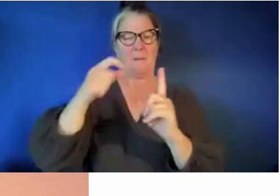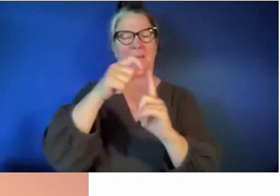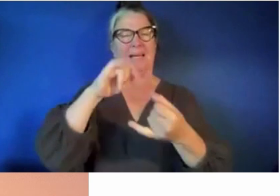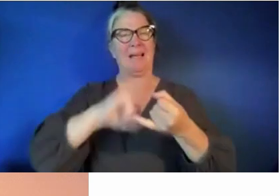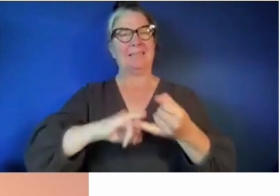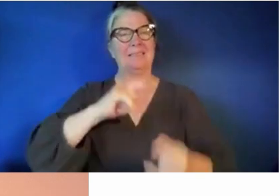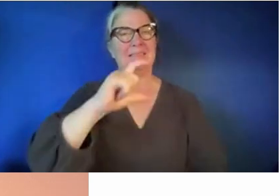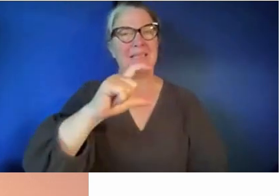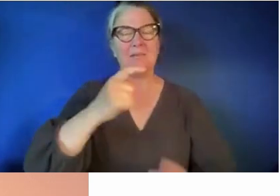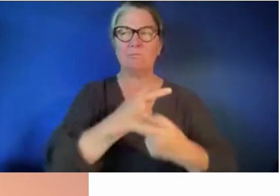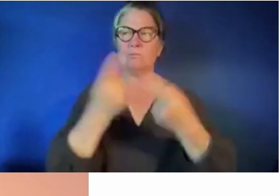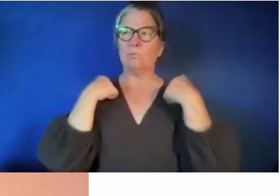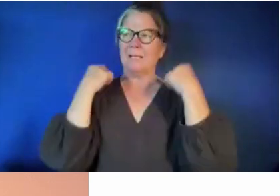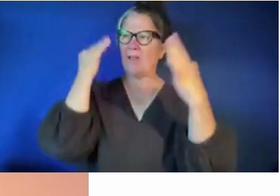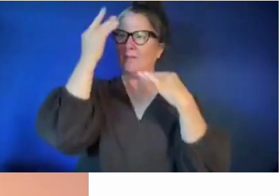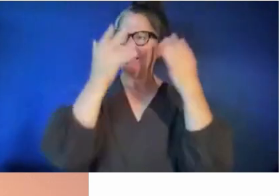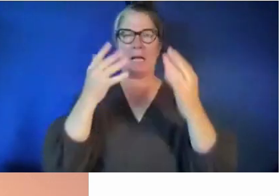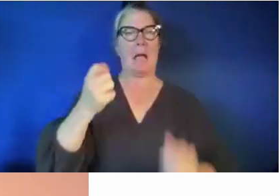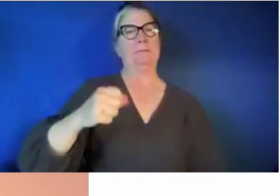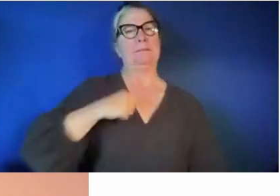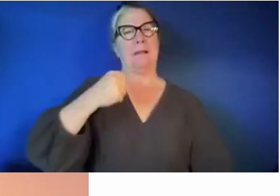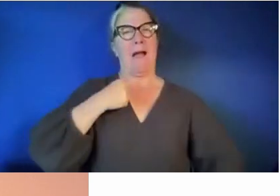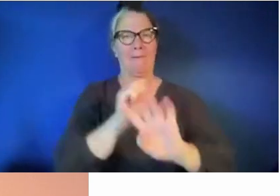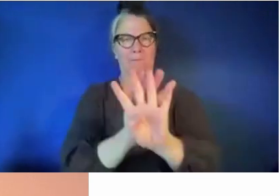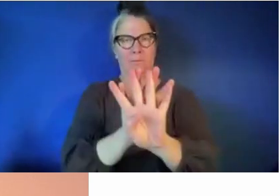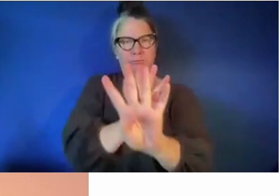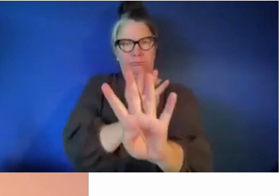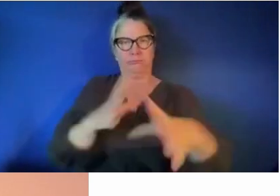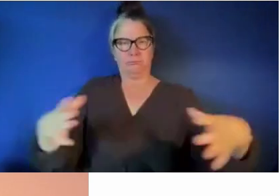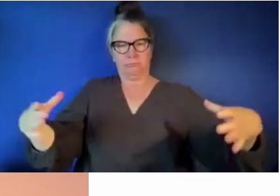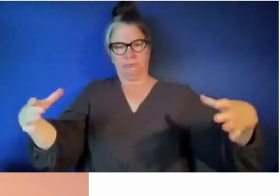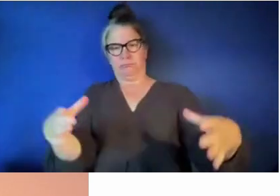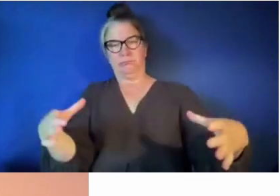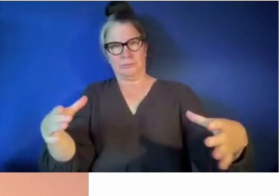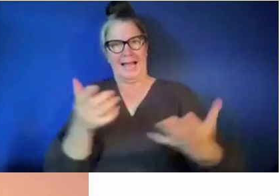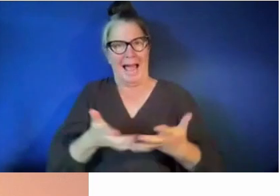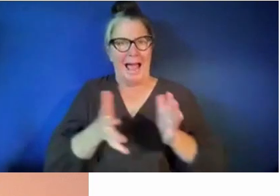and how the overall workforce strategy can be delivered. I mentioned in my opening remarks